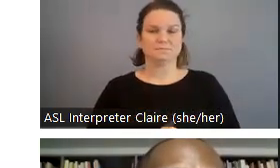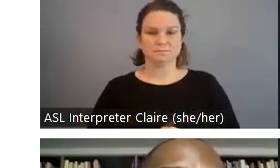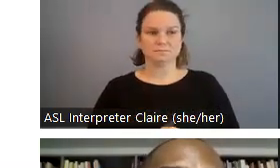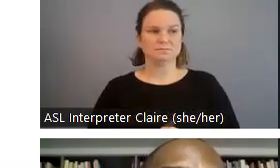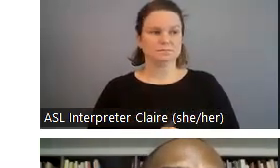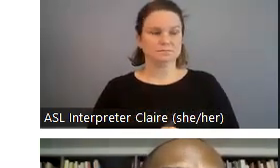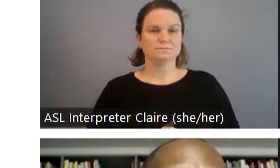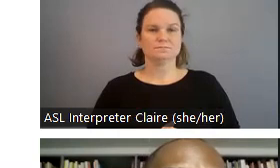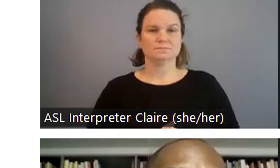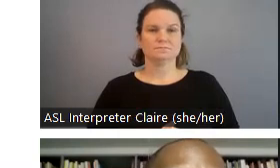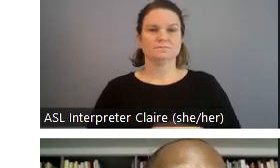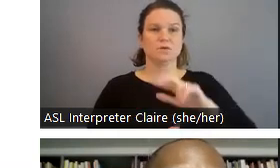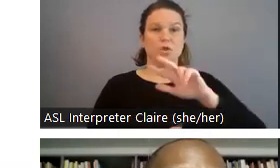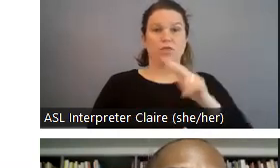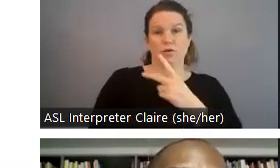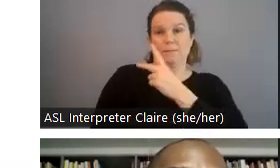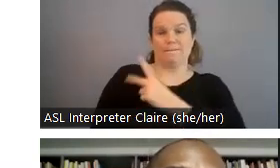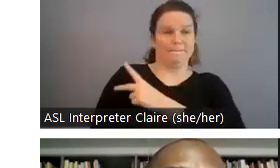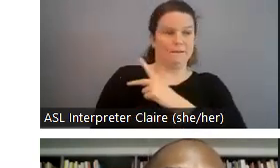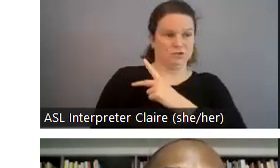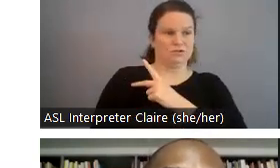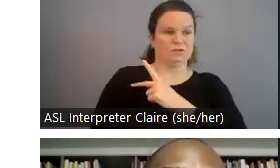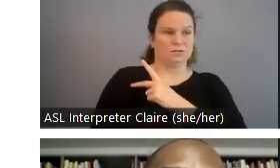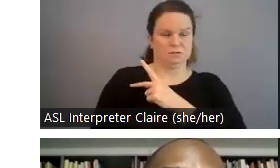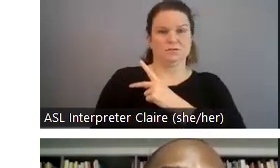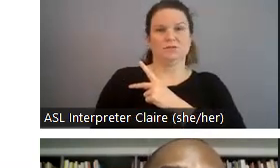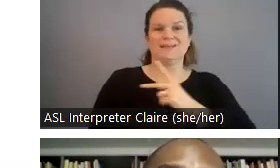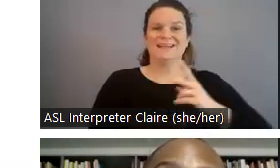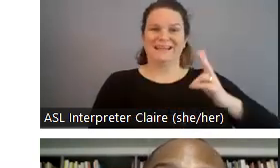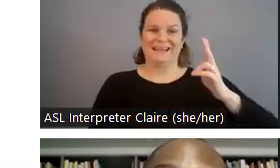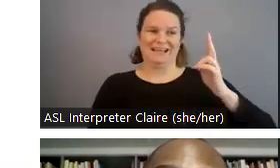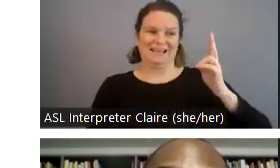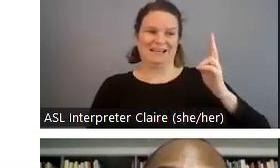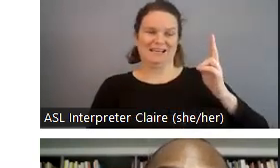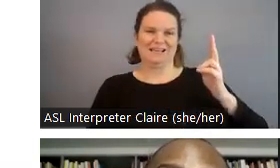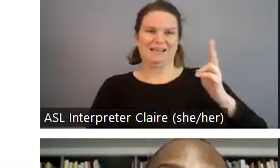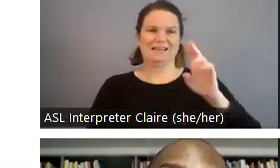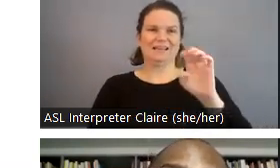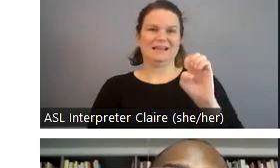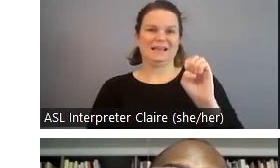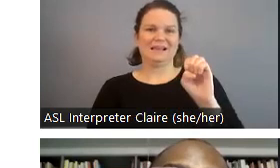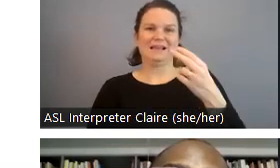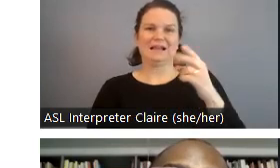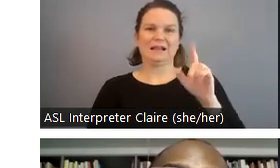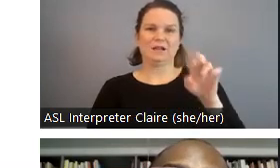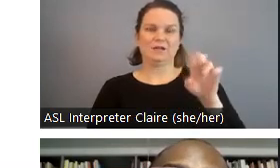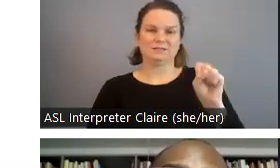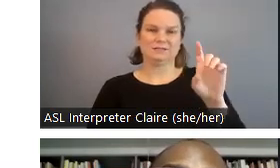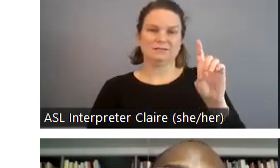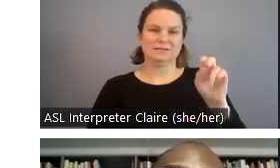The third patient, JK, has a history of Ehlers-Danlos syndrome, which is a